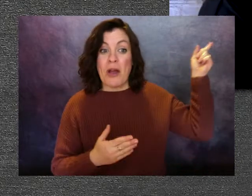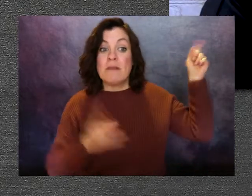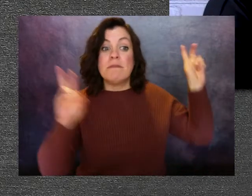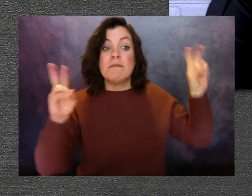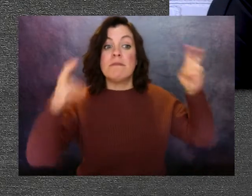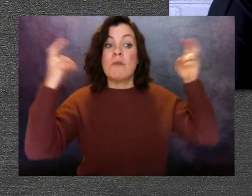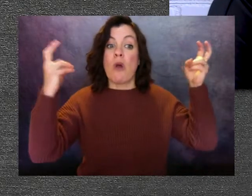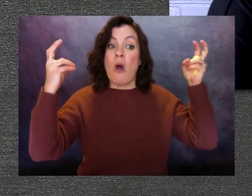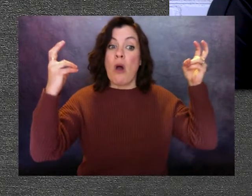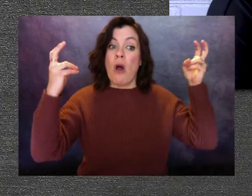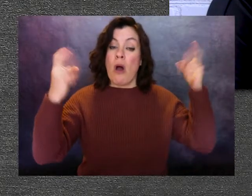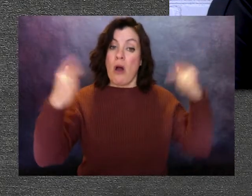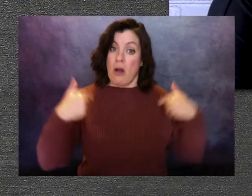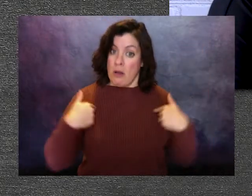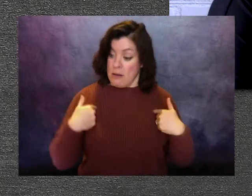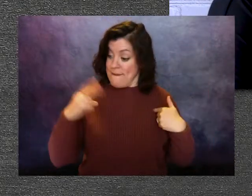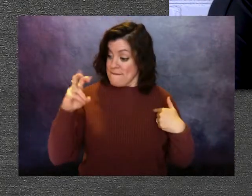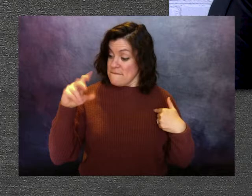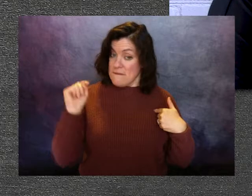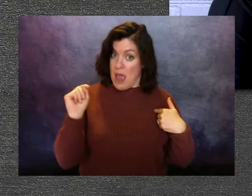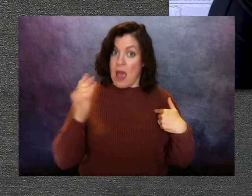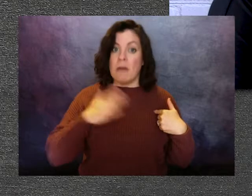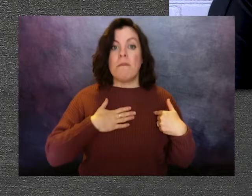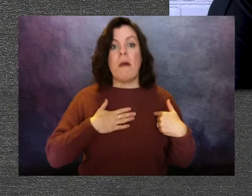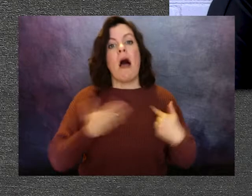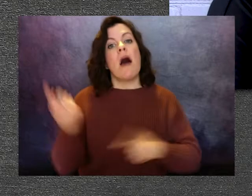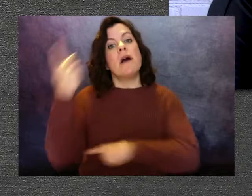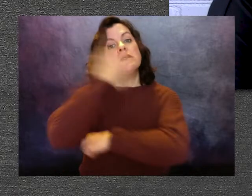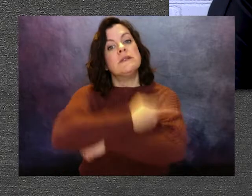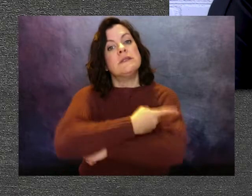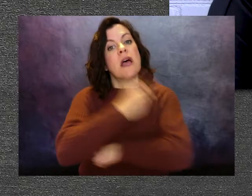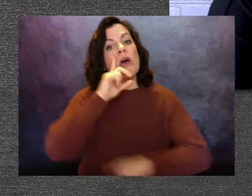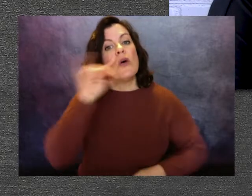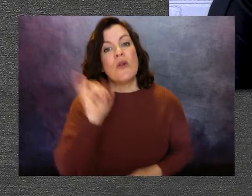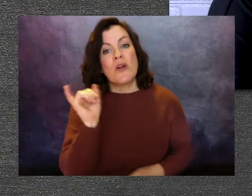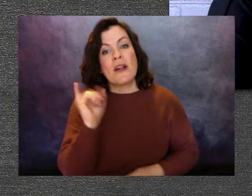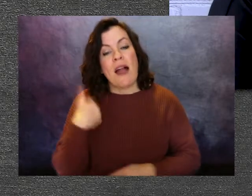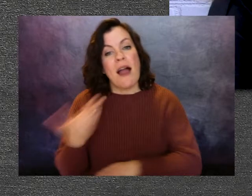"A Day in the Life of a Veterinarian".